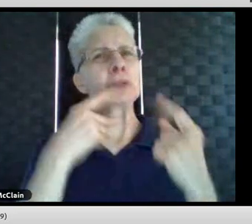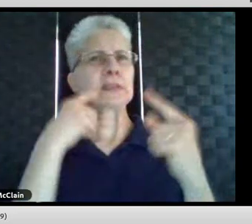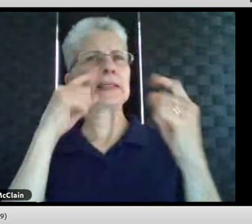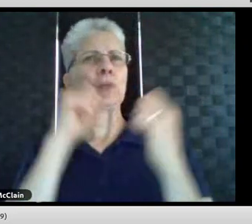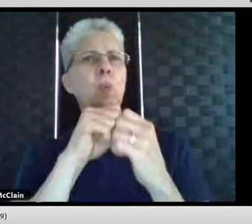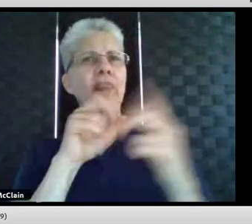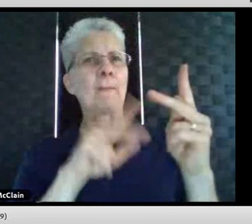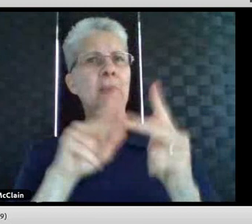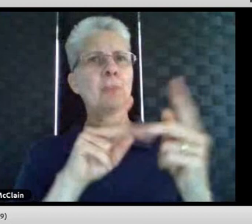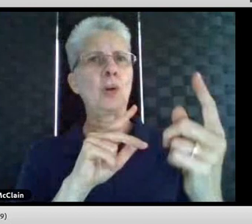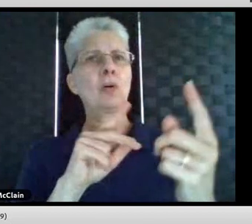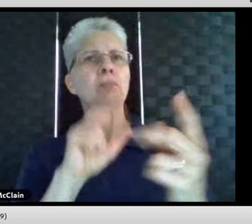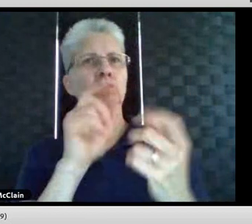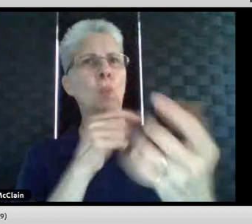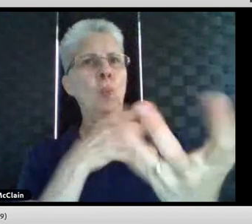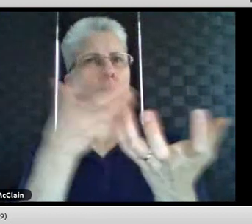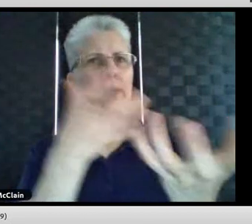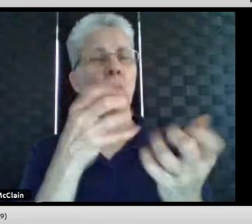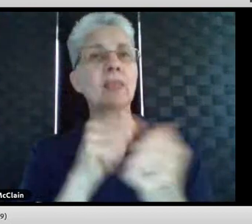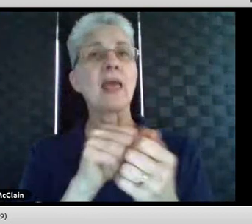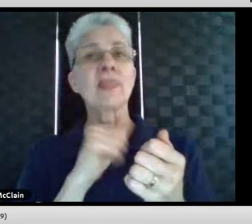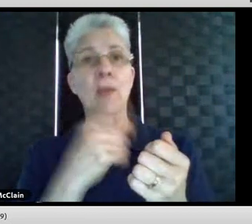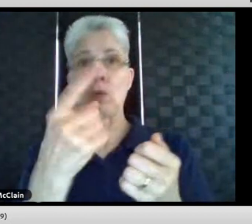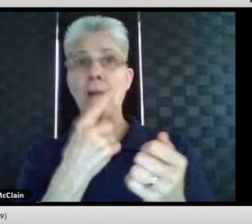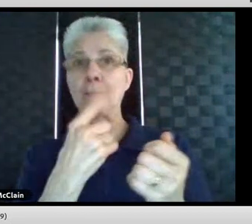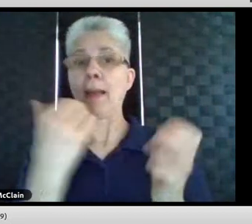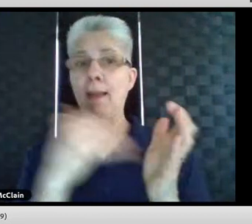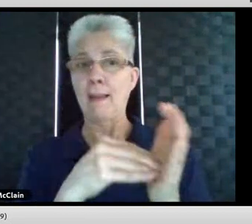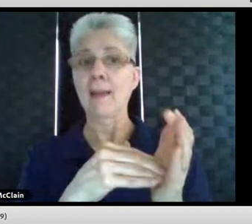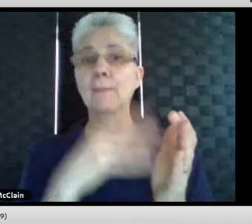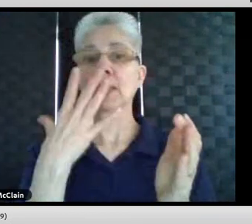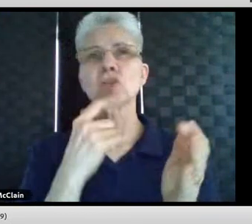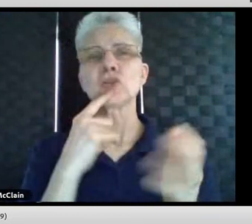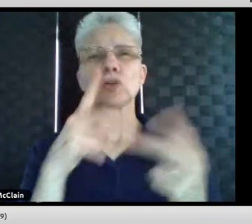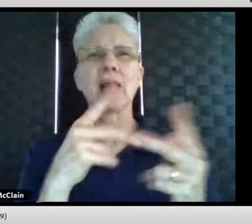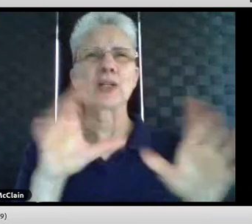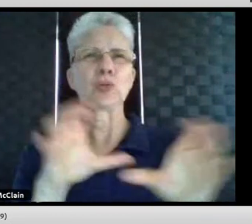and they'll be more likely to return because you're kind of doing this, you know,